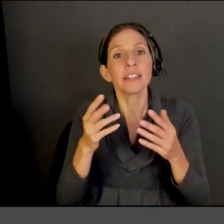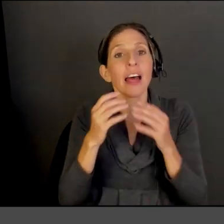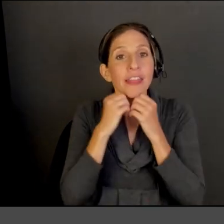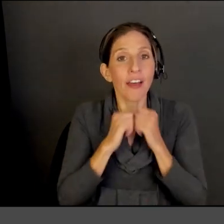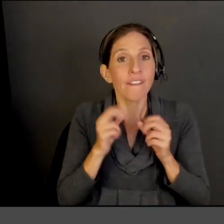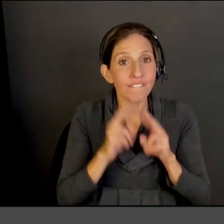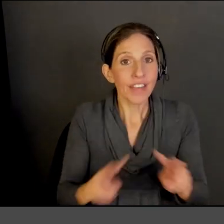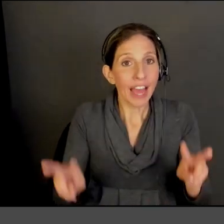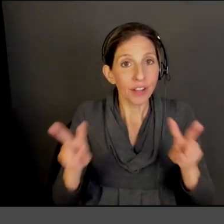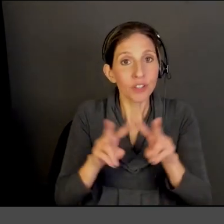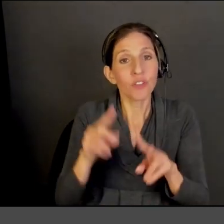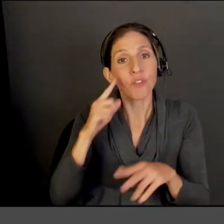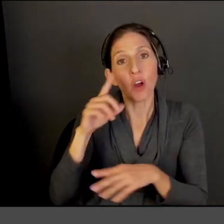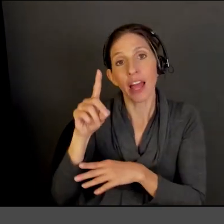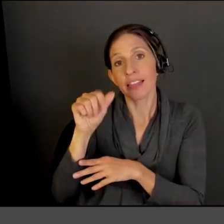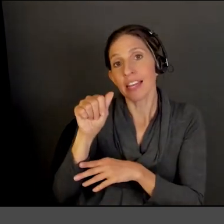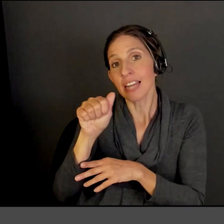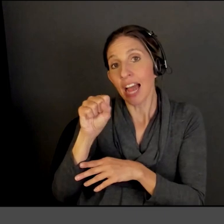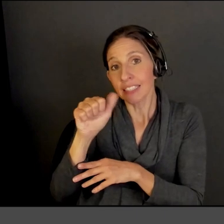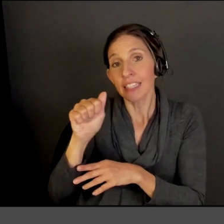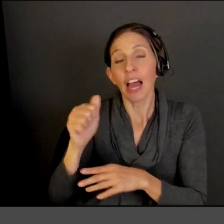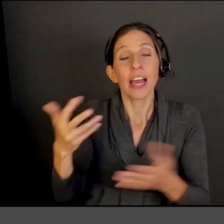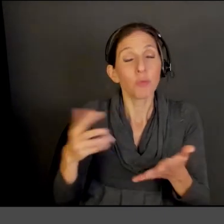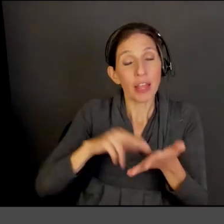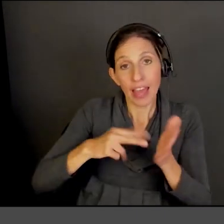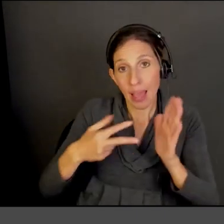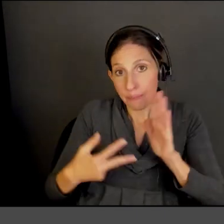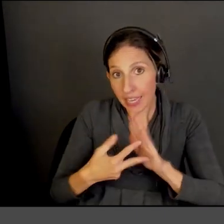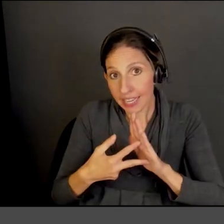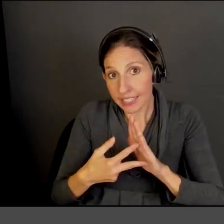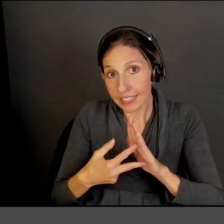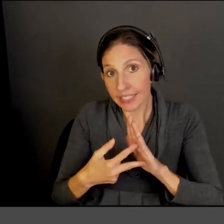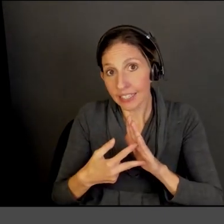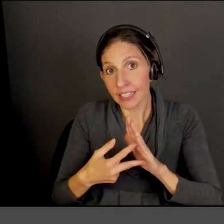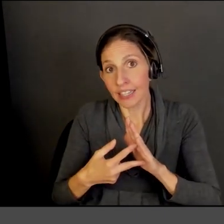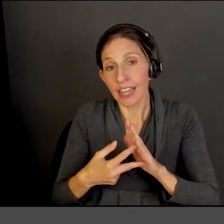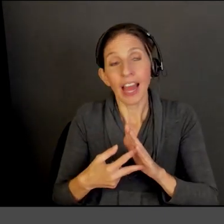AND IT'S ACTUALLY GROUPS ALL THE WAY MEXICO CITY AND OTHER AREAS.